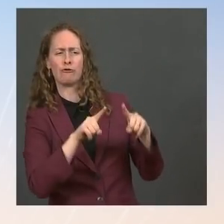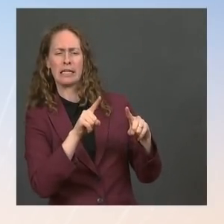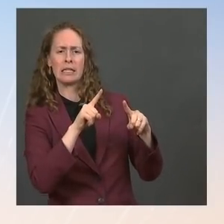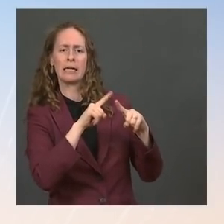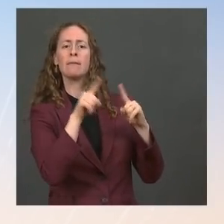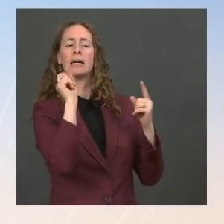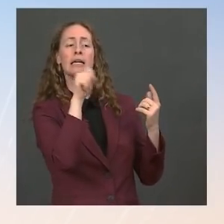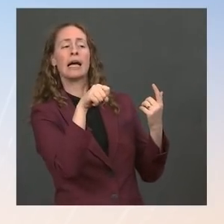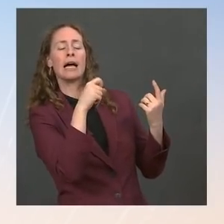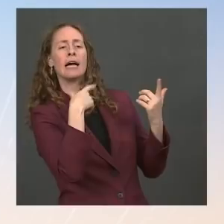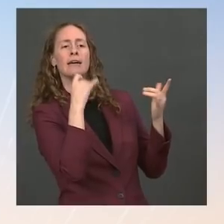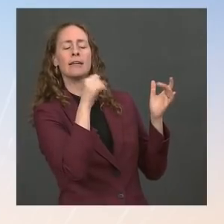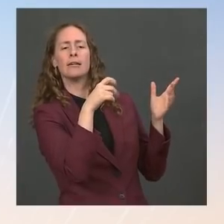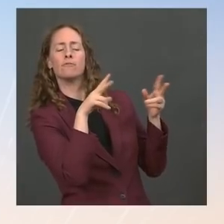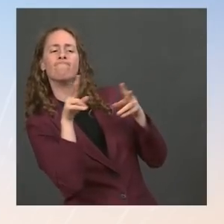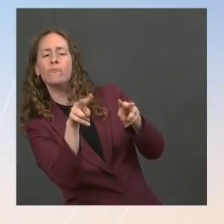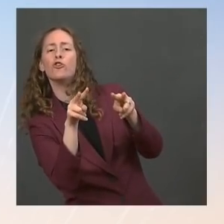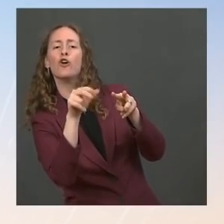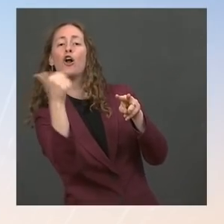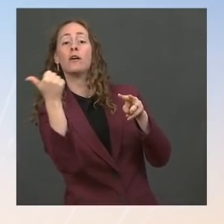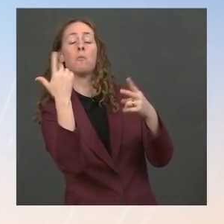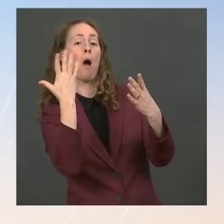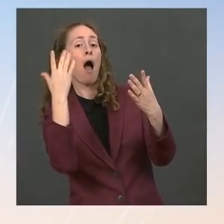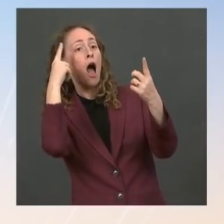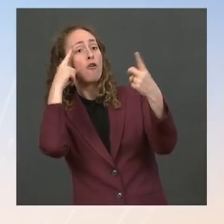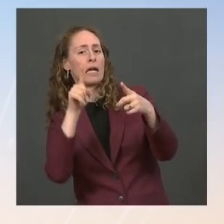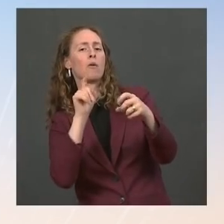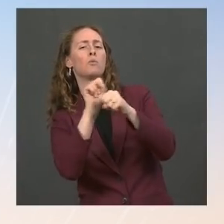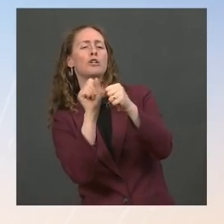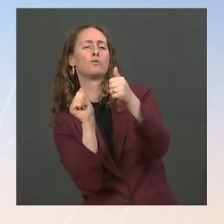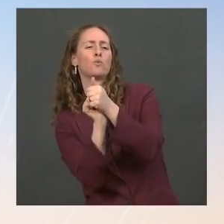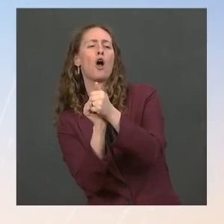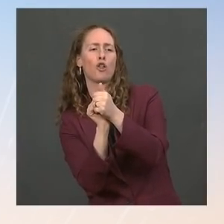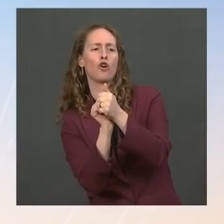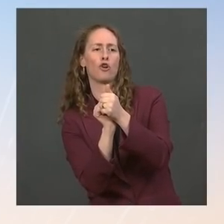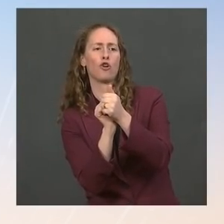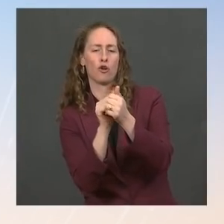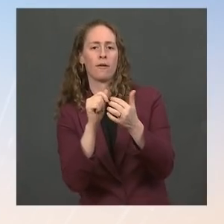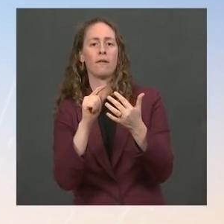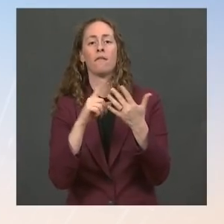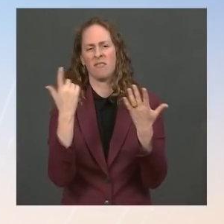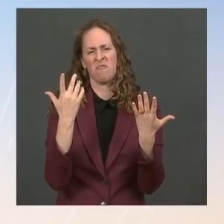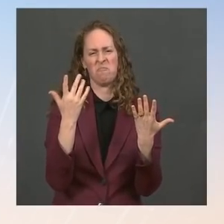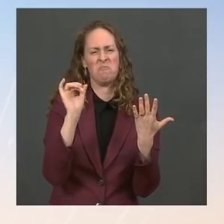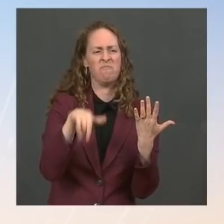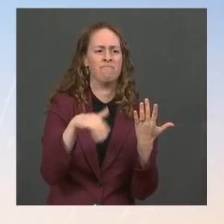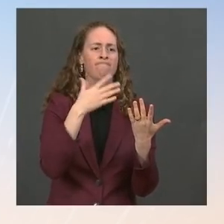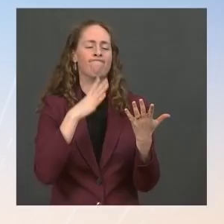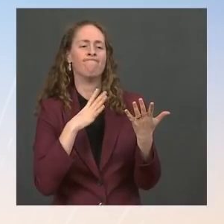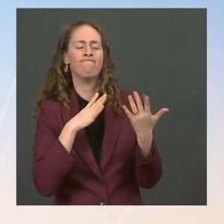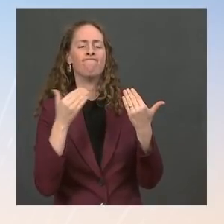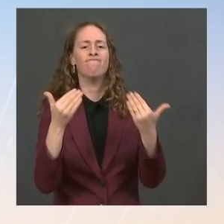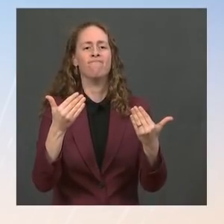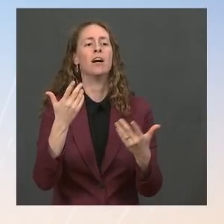And that is certainly many of the topics that were raised by the Secretary-General. The President obviously has a meeting with him later this evening.